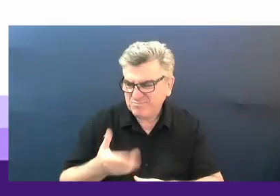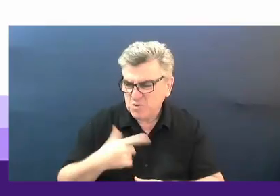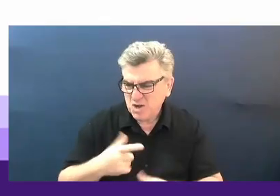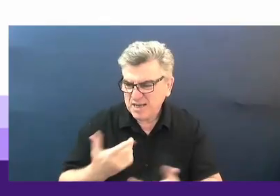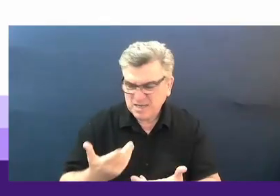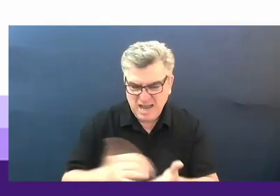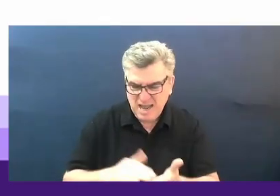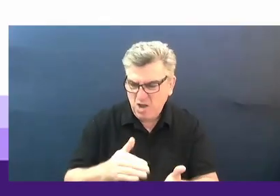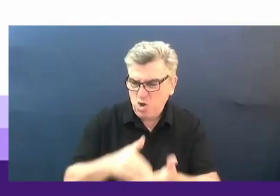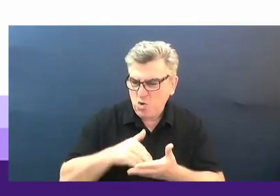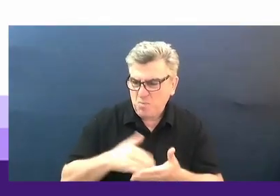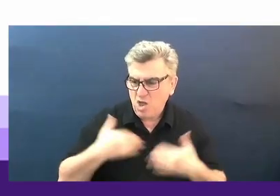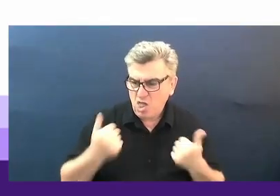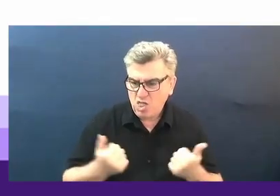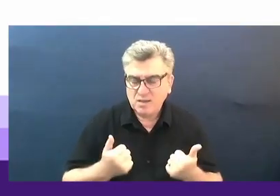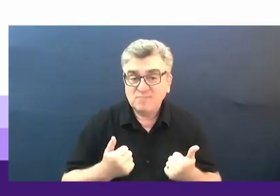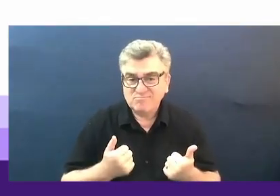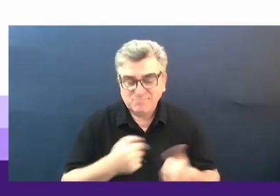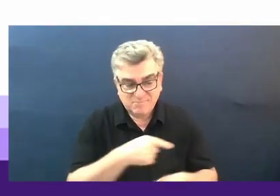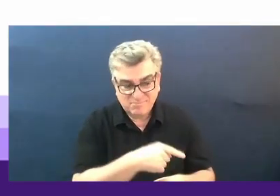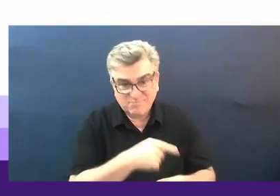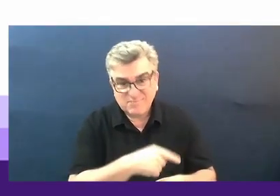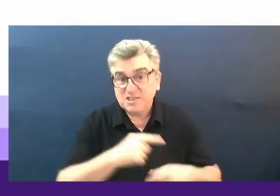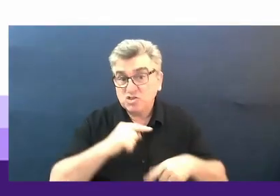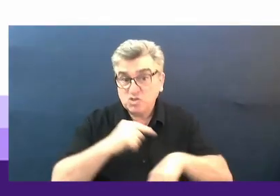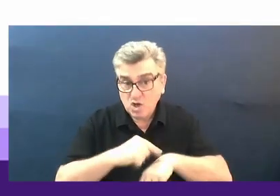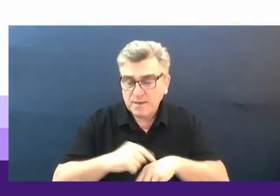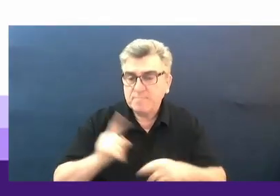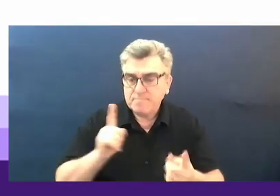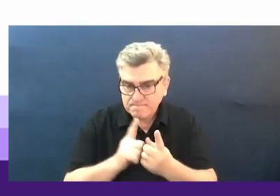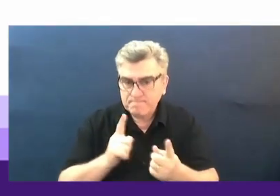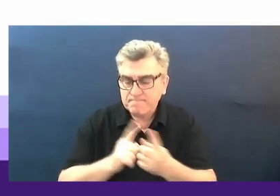And over time, she developed a better understanding of this. So, what we did